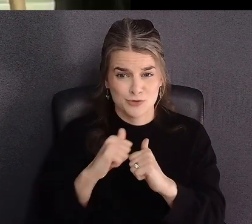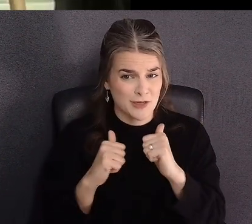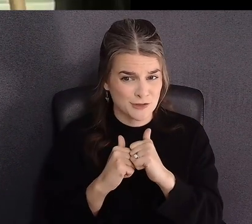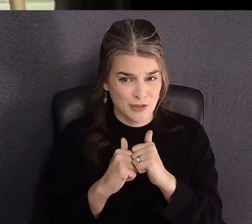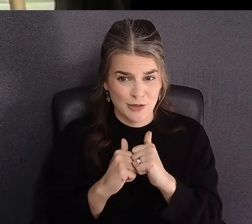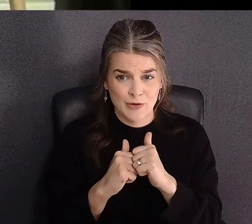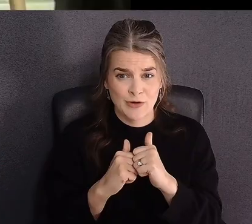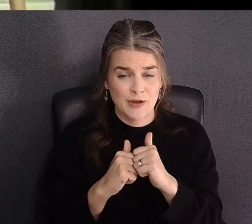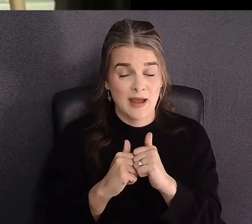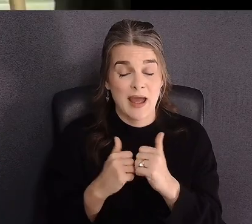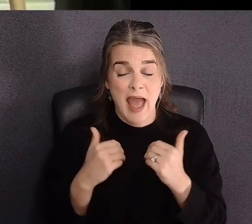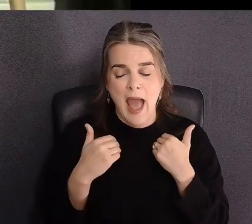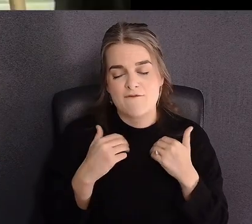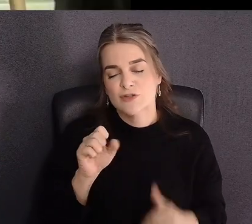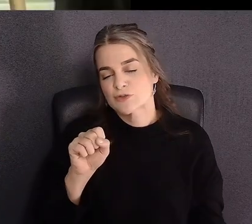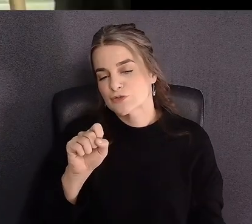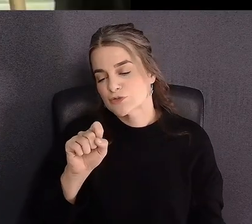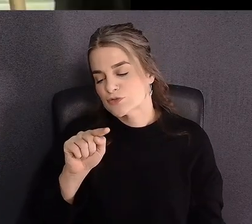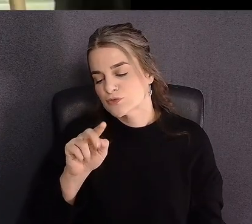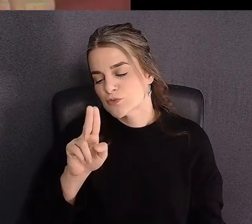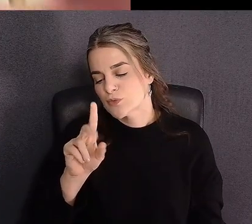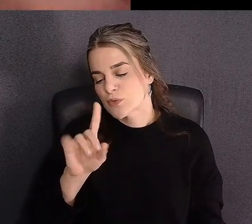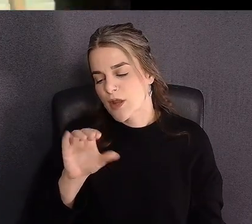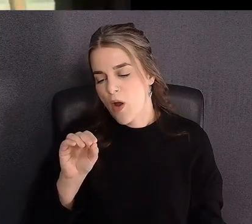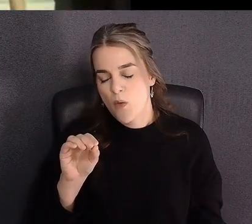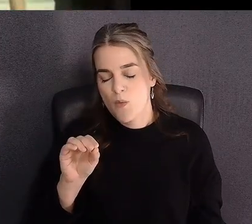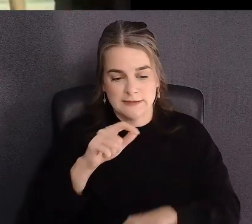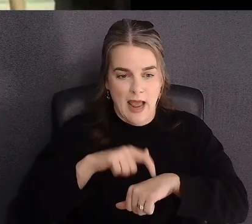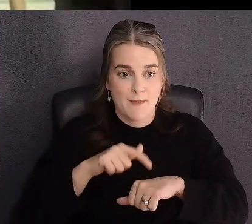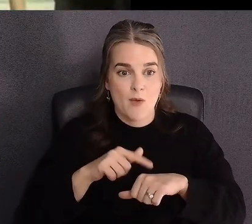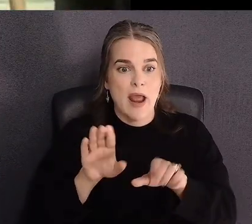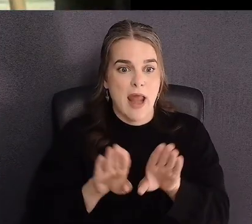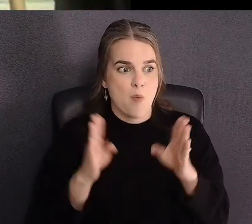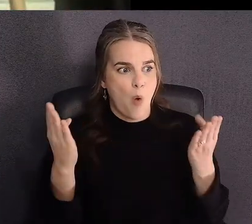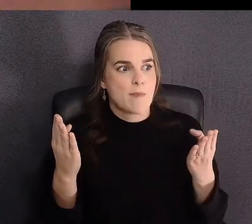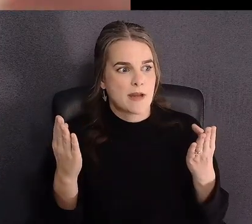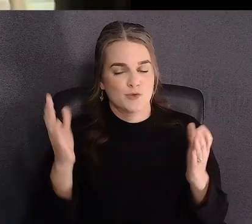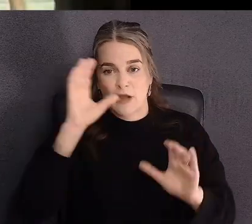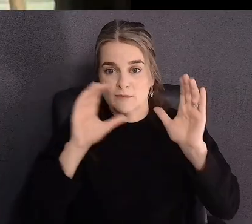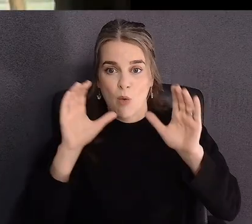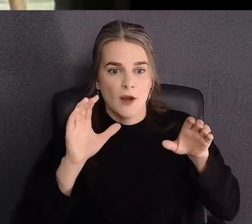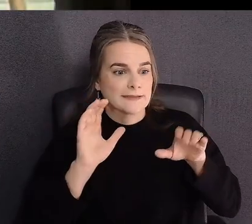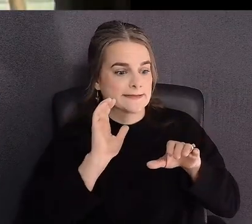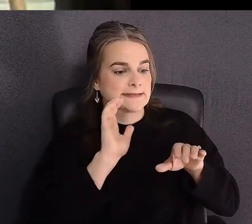I'm keeping it very open-ended right now, where I have stations set up. And they explore a different station